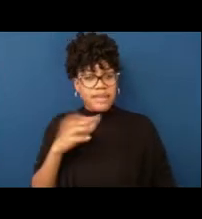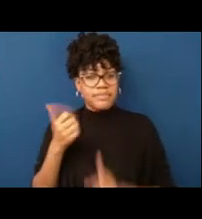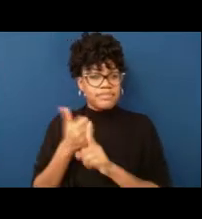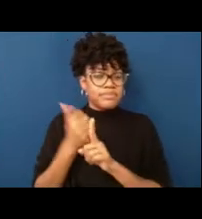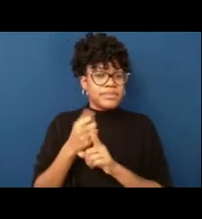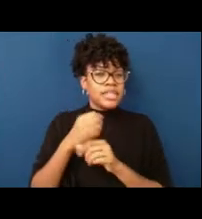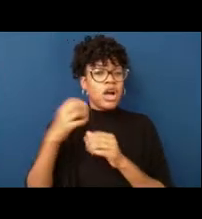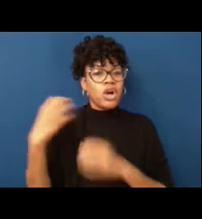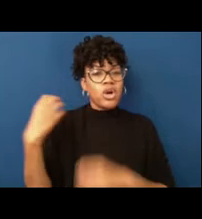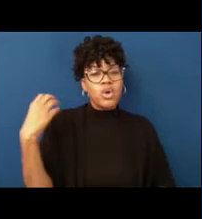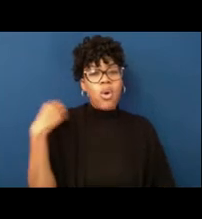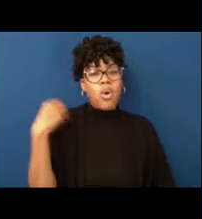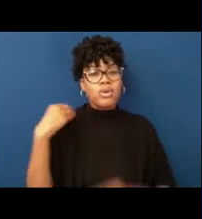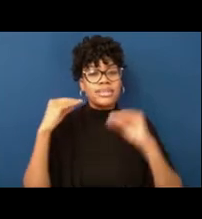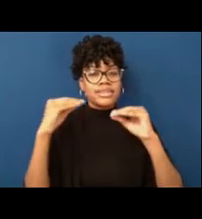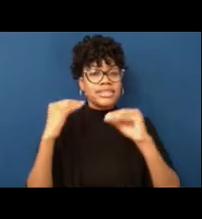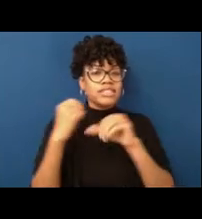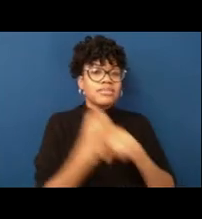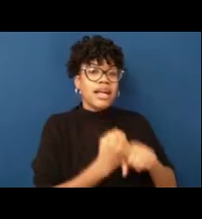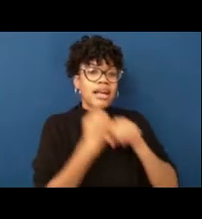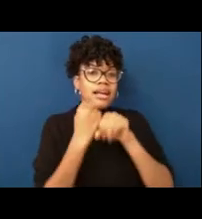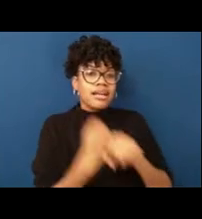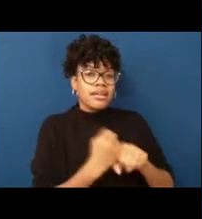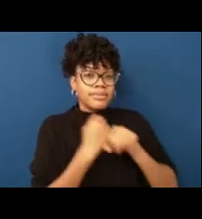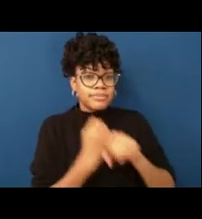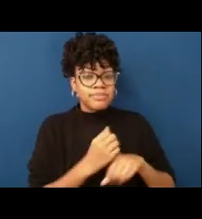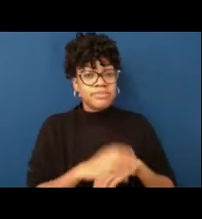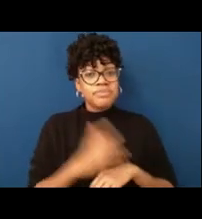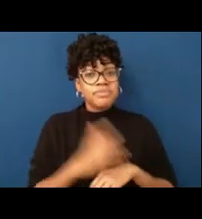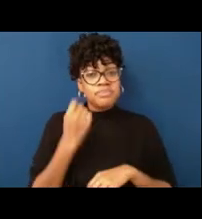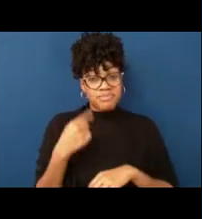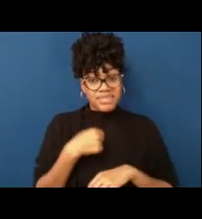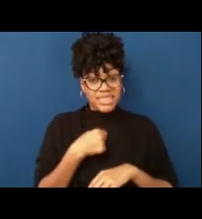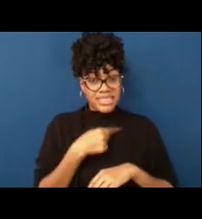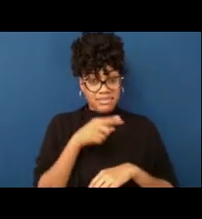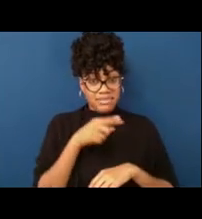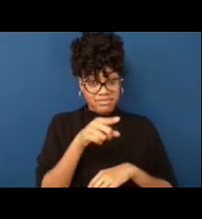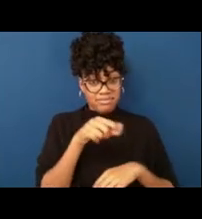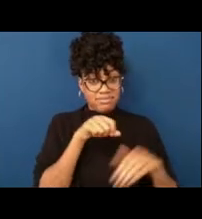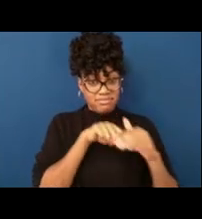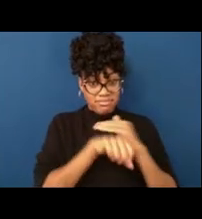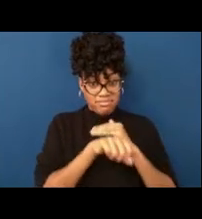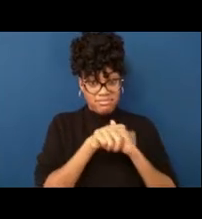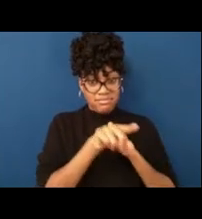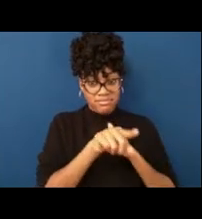this is a part of my family. By the time I came along, my mom and dad were not taking family photos.